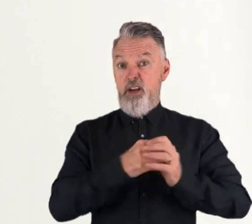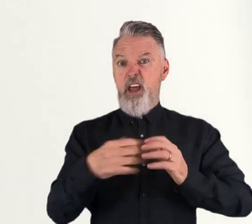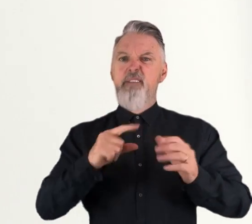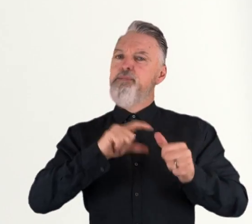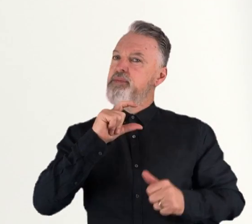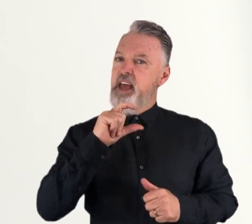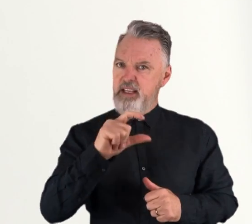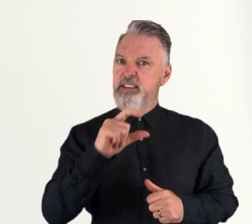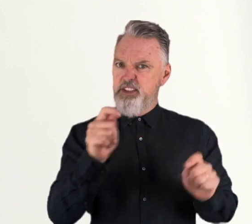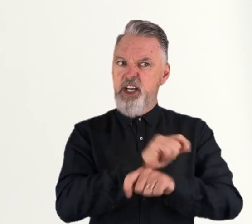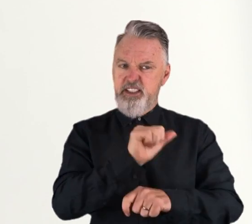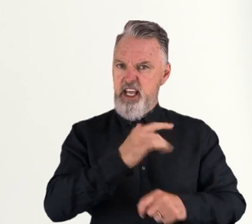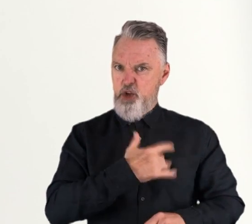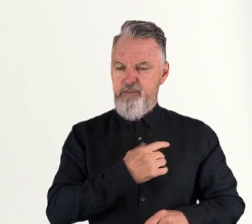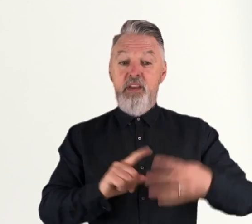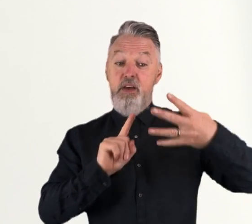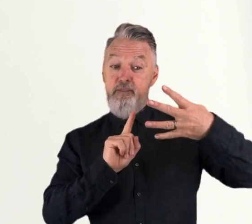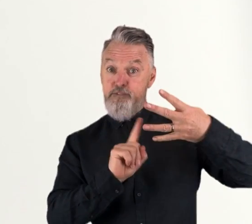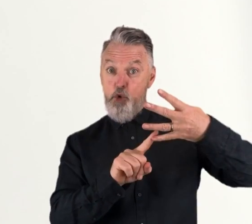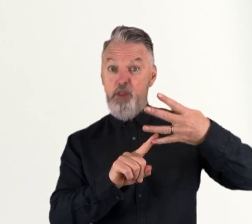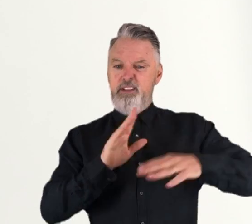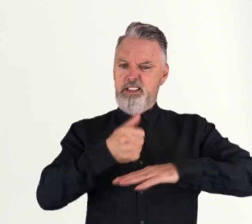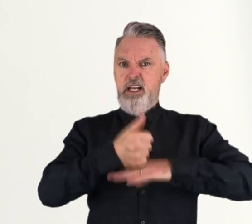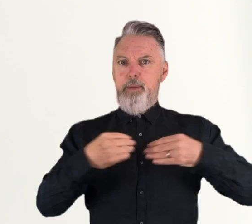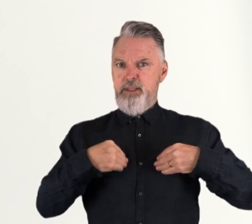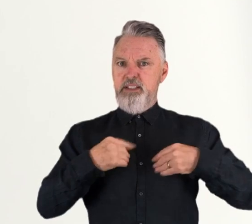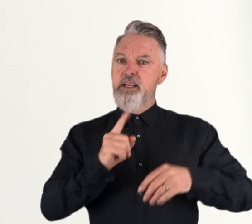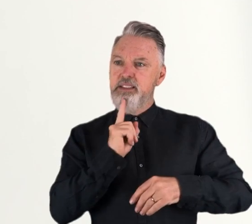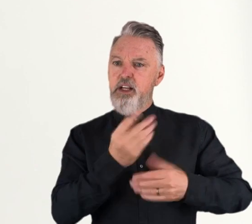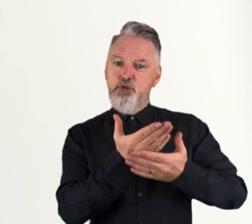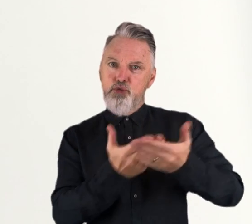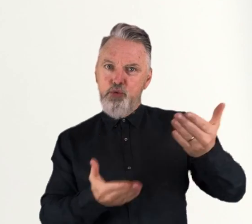And the fourth is a startup telling new stories about neurodivergent employment